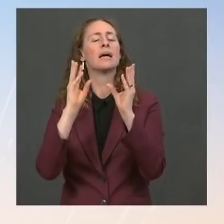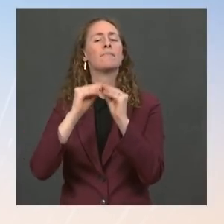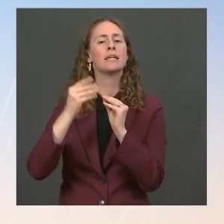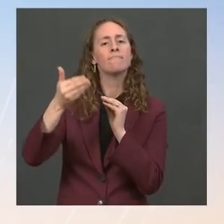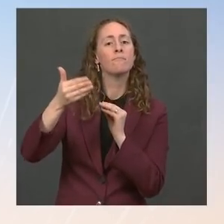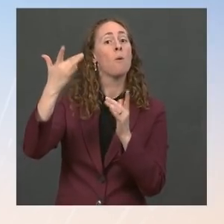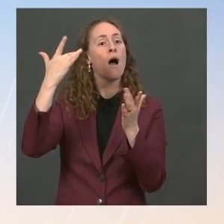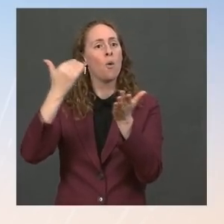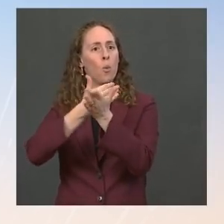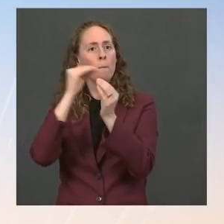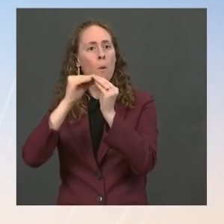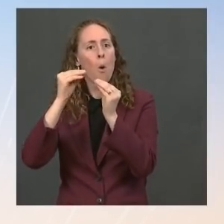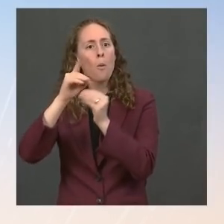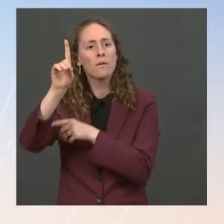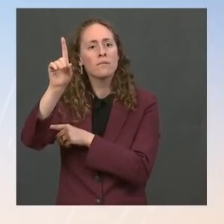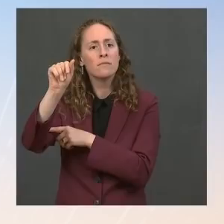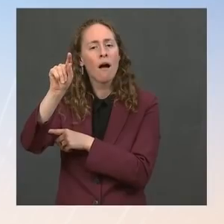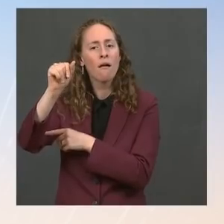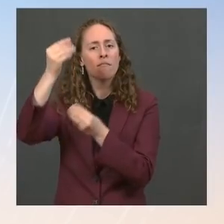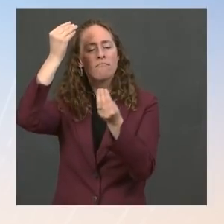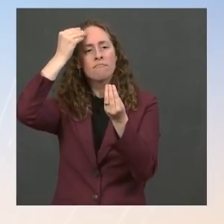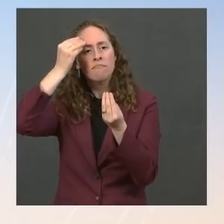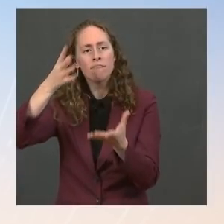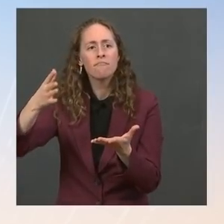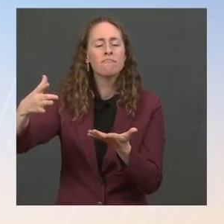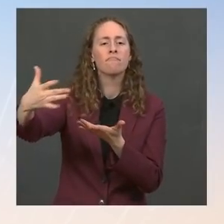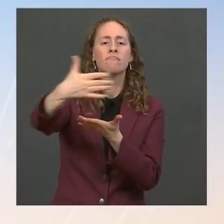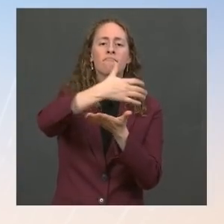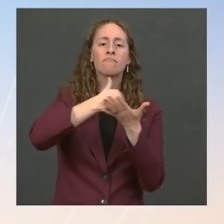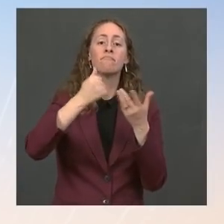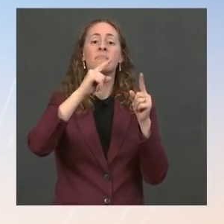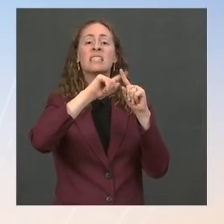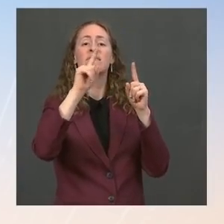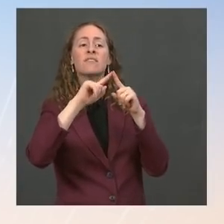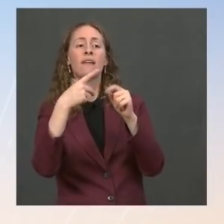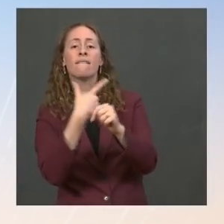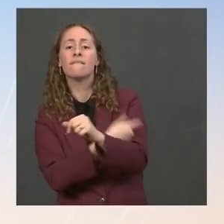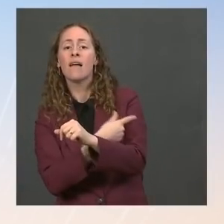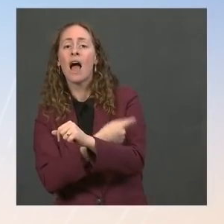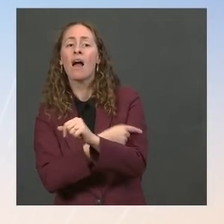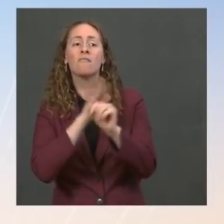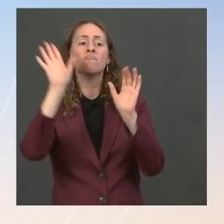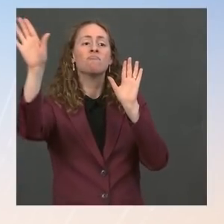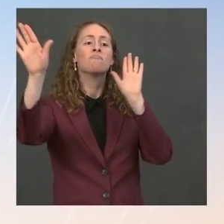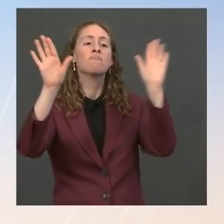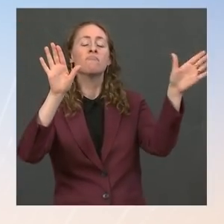from J&J, others in the coming weeks. There'll be more data for people who are younger than 65. They will look at all of that.